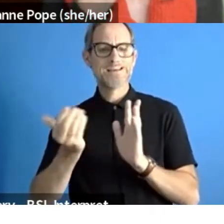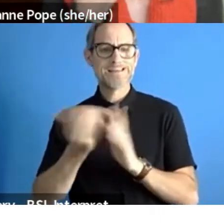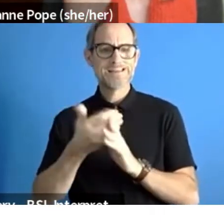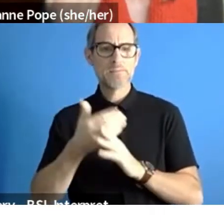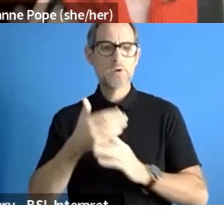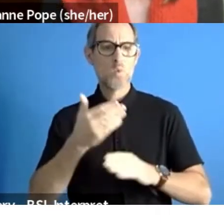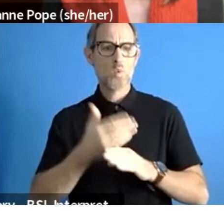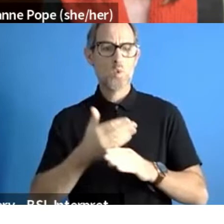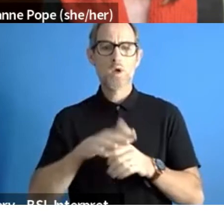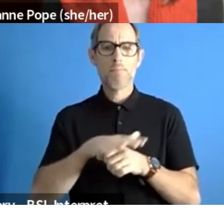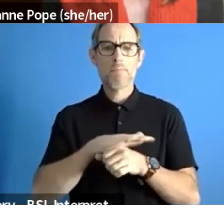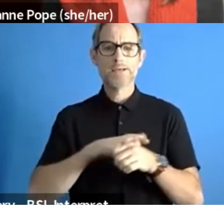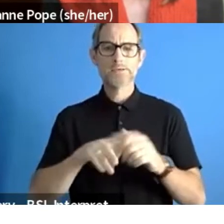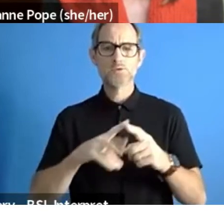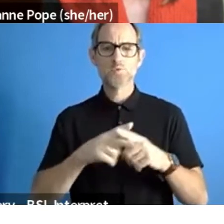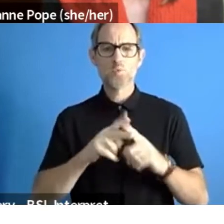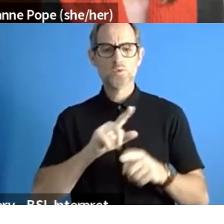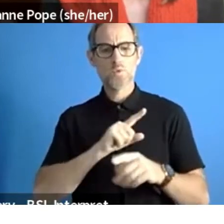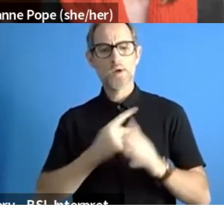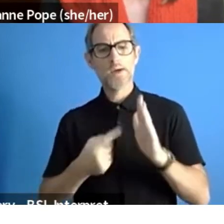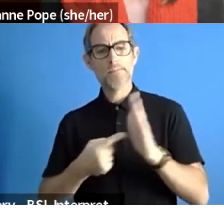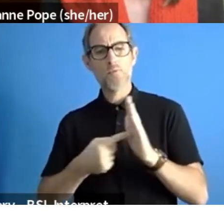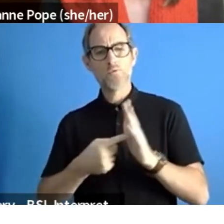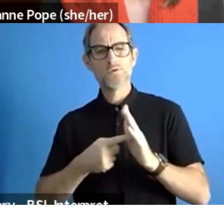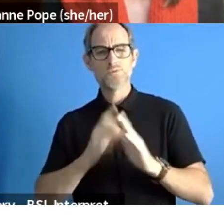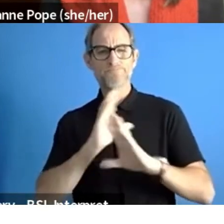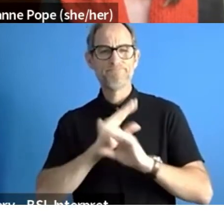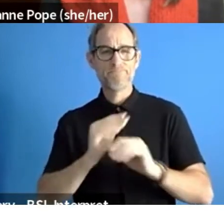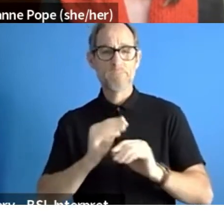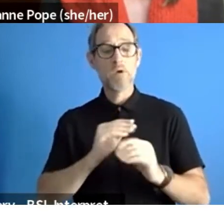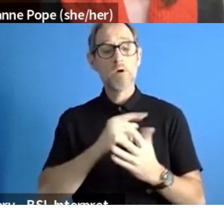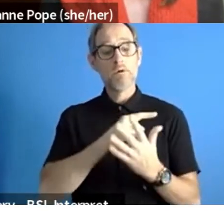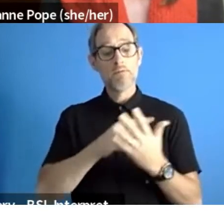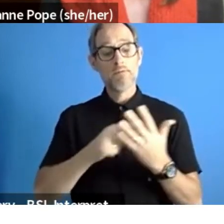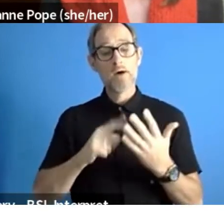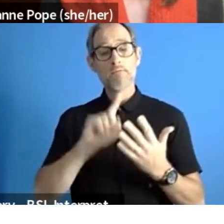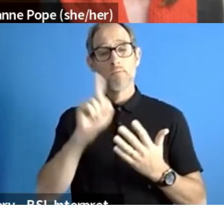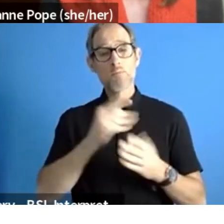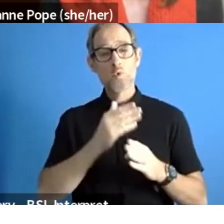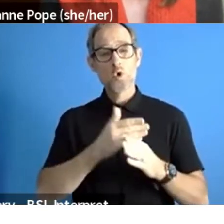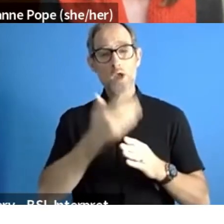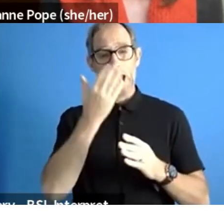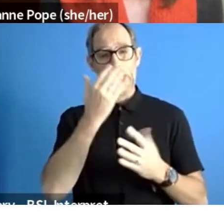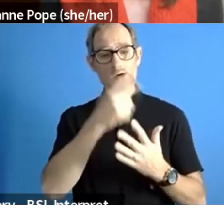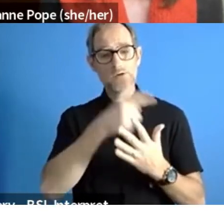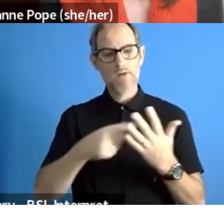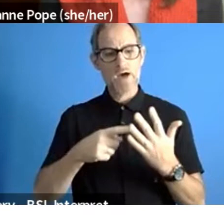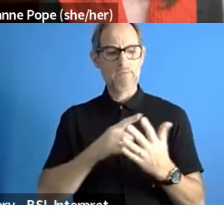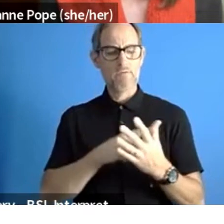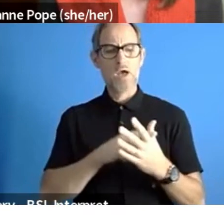Let's start with some data. More than one in five working age adults is disabled, and that's from the DWP.